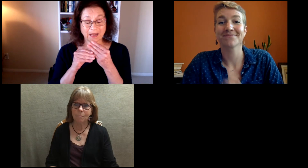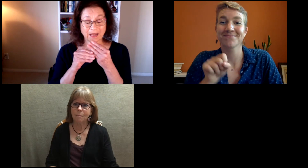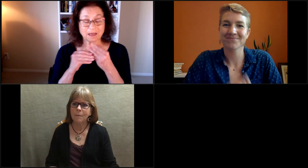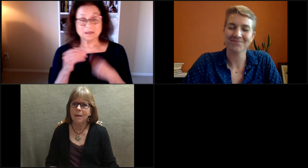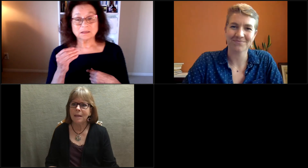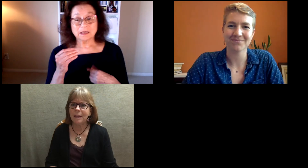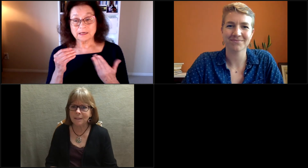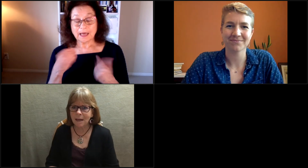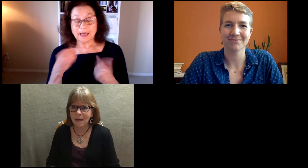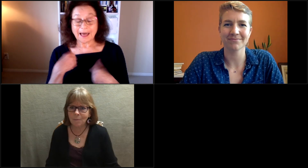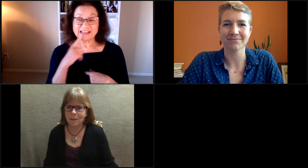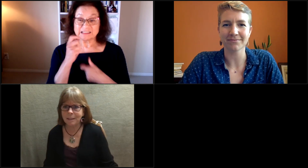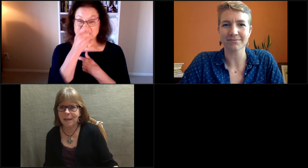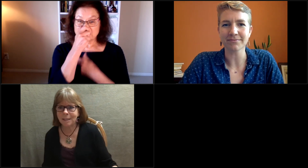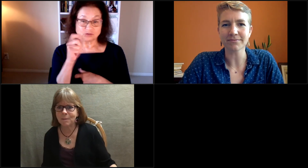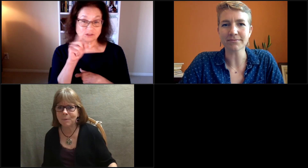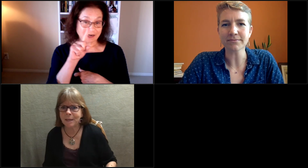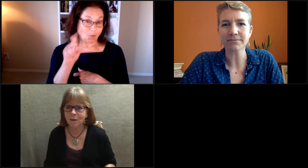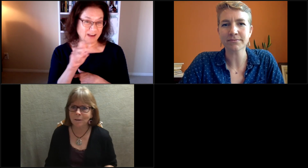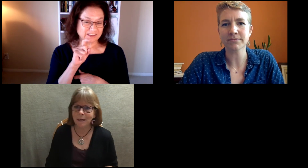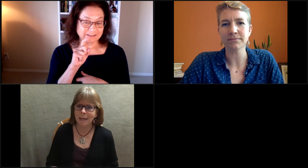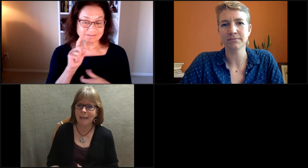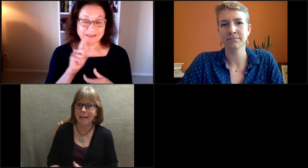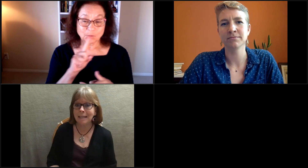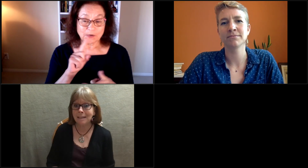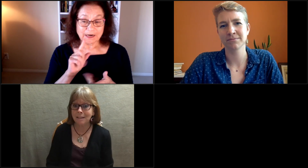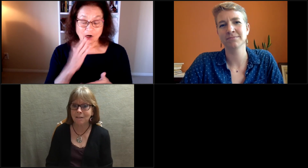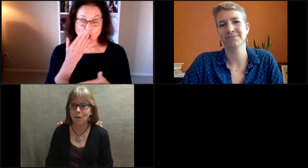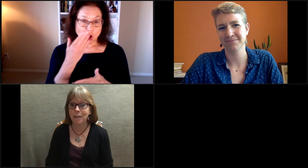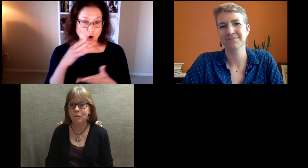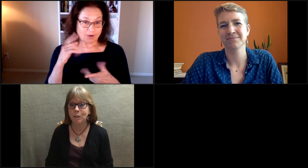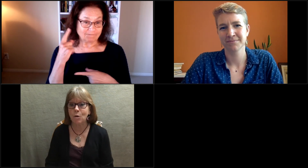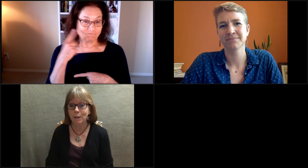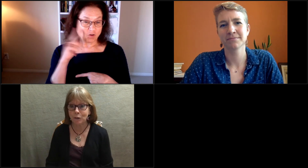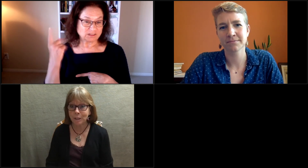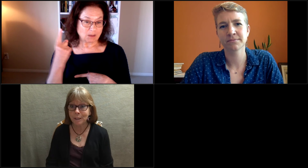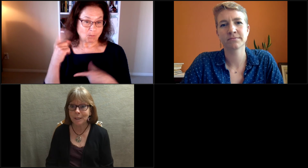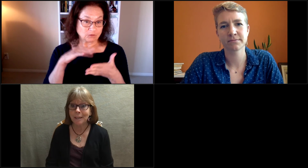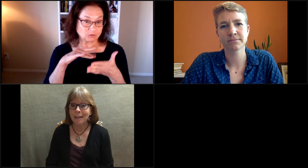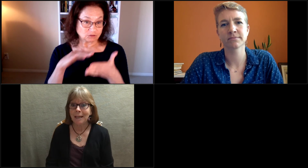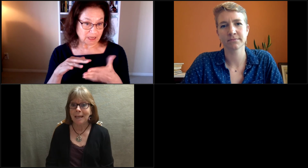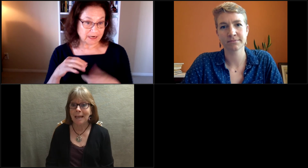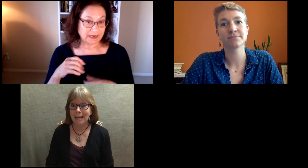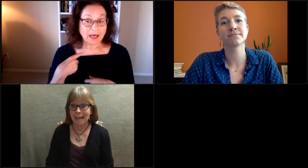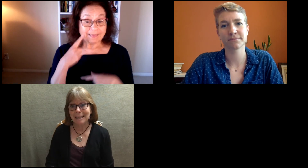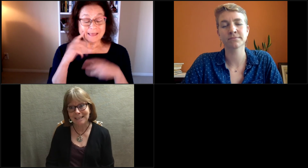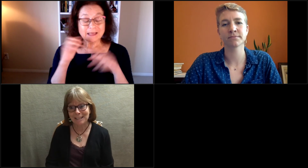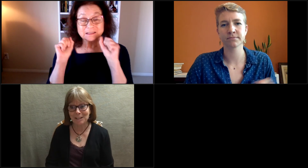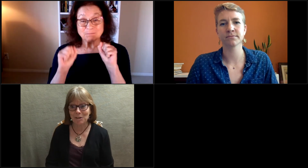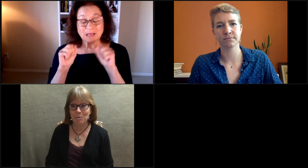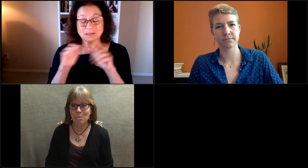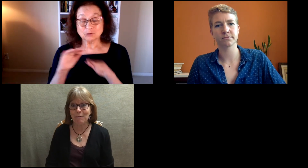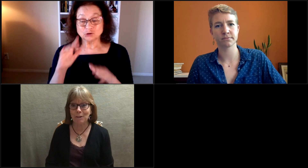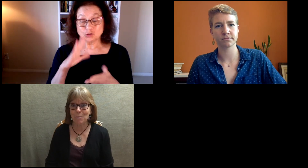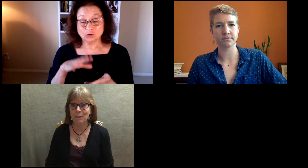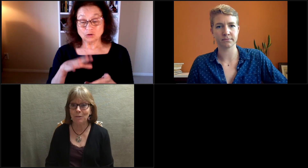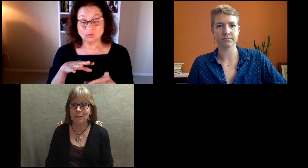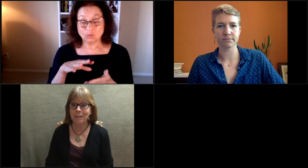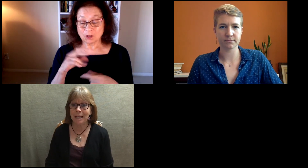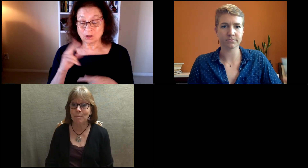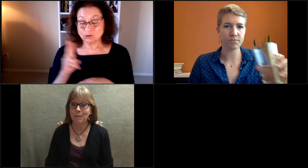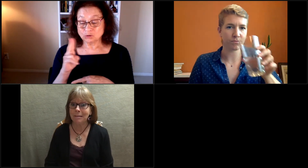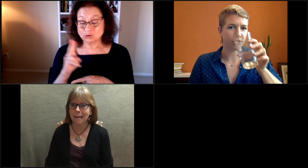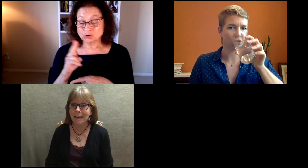Dr. Mayberry: Yes. I would like to add something here. And I think this is a very interesting question. And I think this is a good point for someone to take up and study.